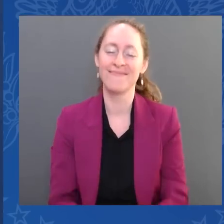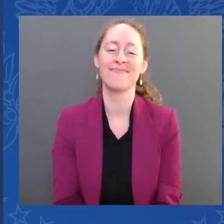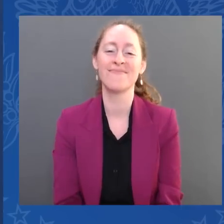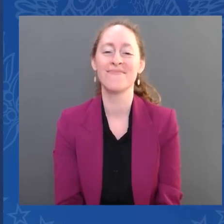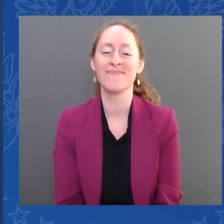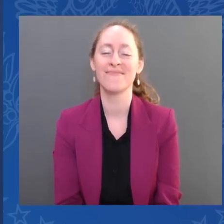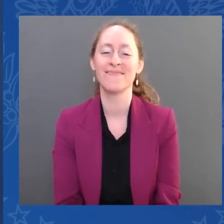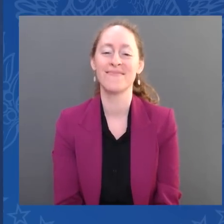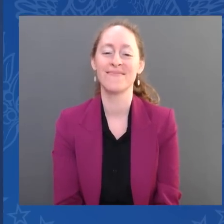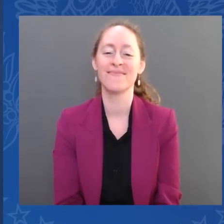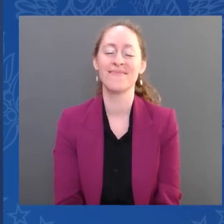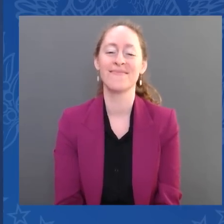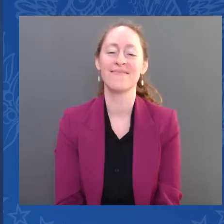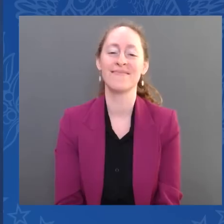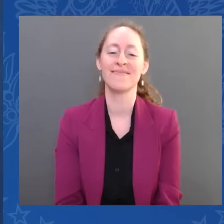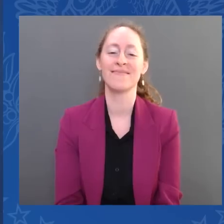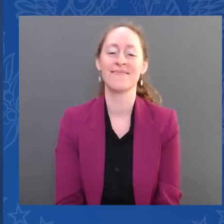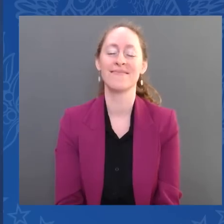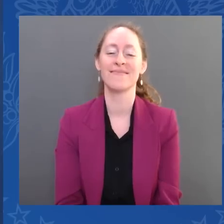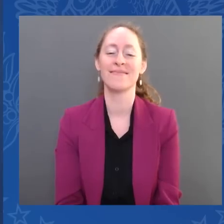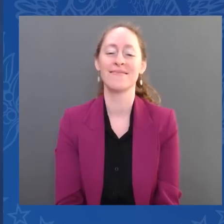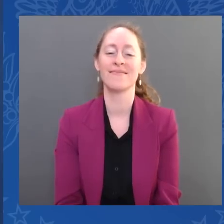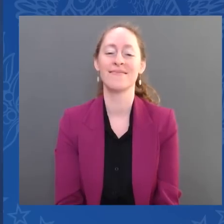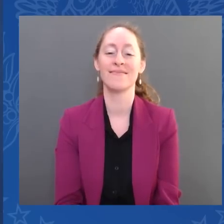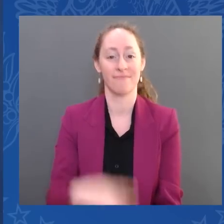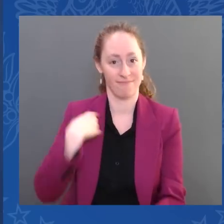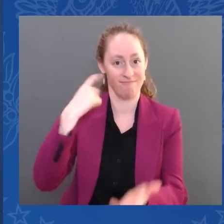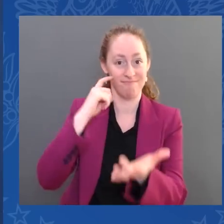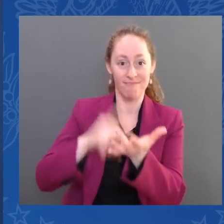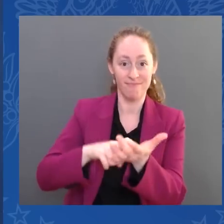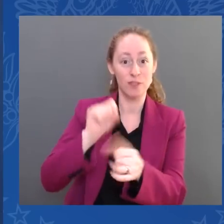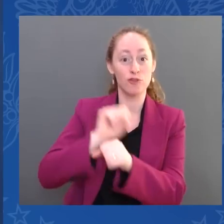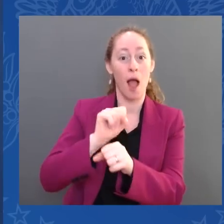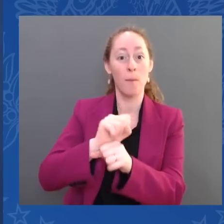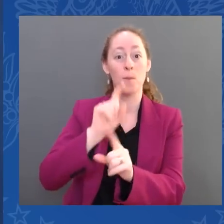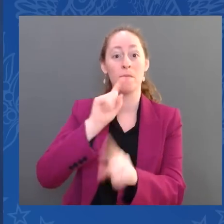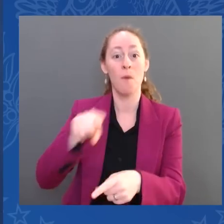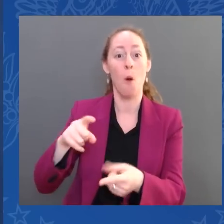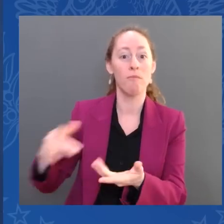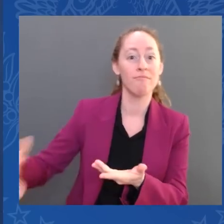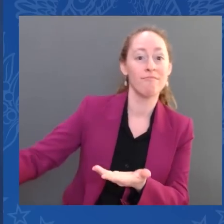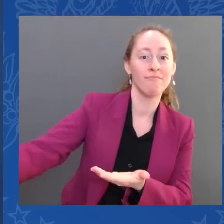With today's numbers, the jobs over the last three months have averaged about 400,000 jobs per month.